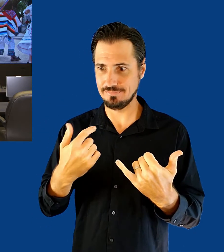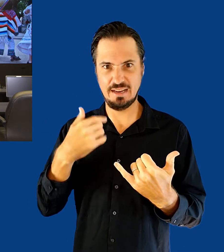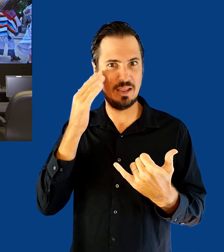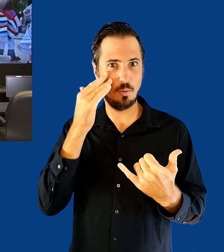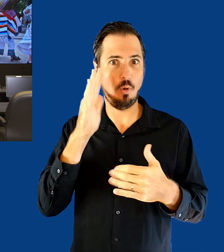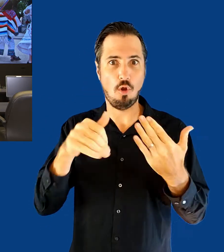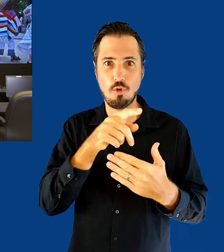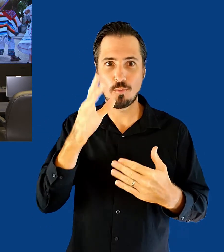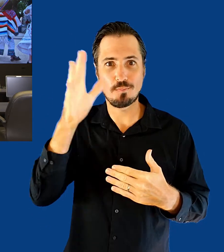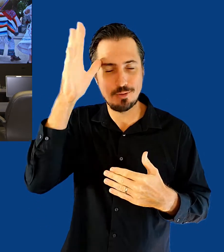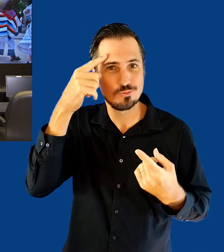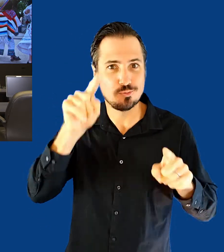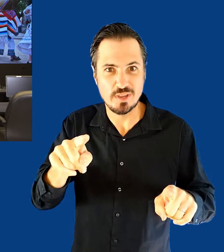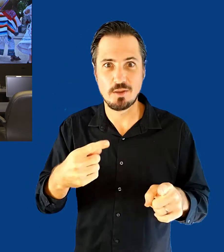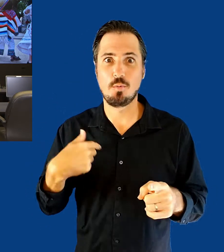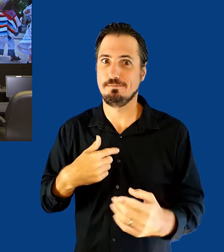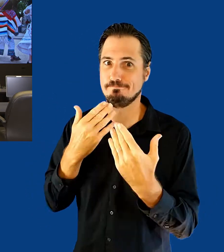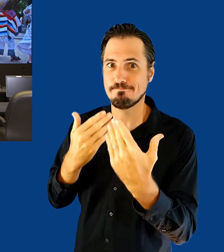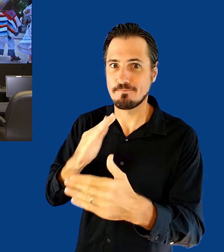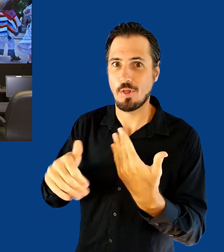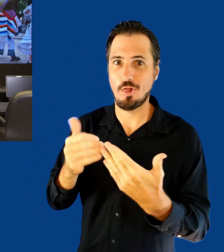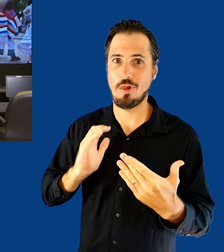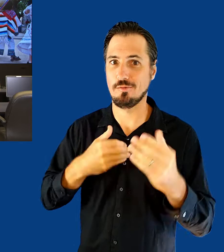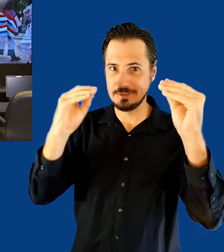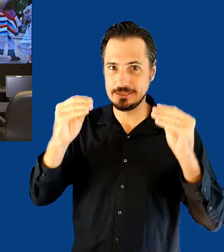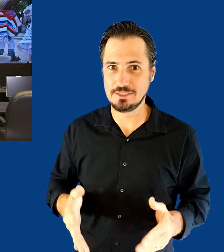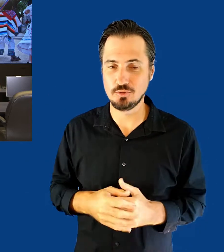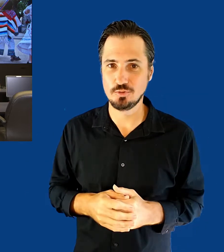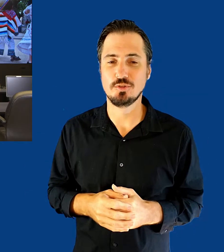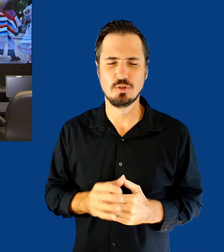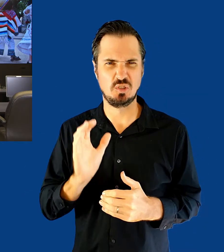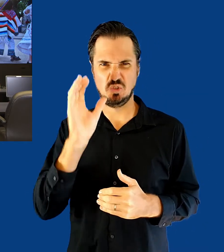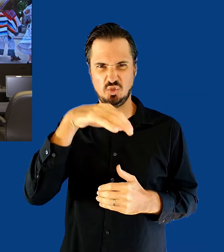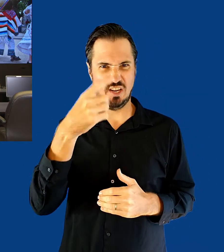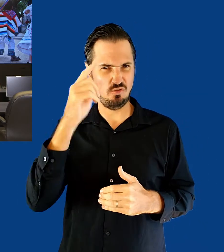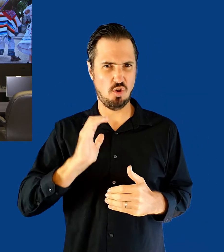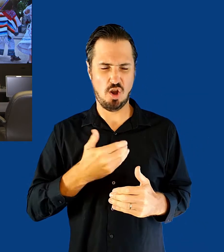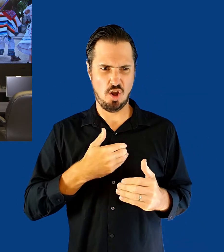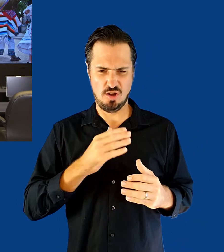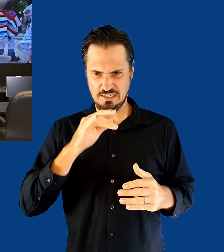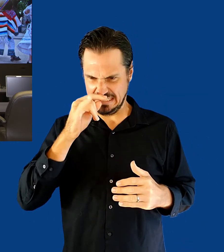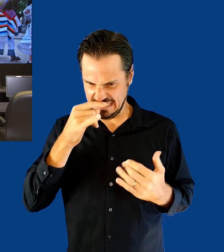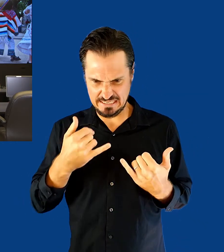This has been a very strange and stressful time for our keiki, and you continue to be a constant in their ever-changing environment.